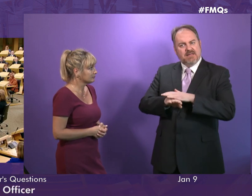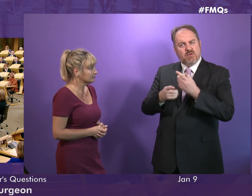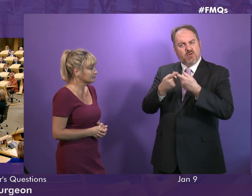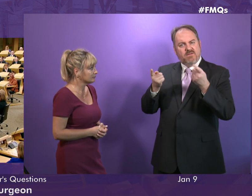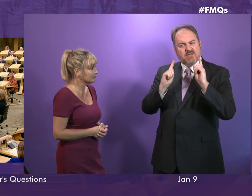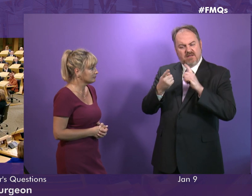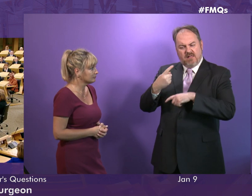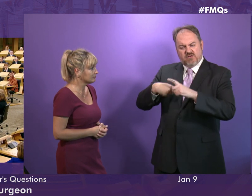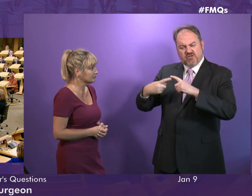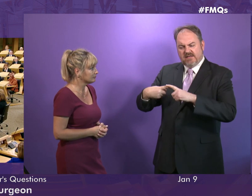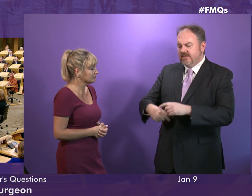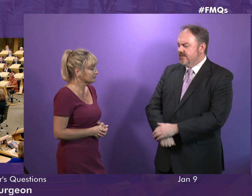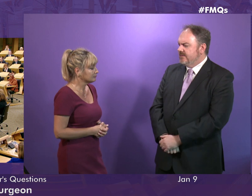The First Minister (Nicola Sturgeon): Universities and Colleges Admissions Service